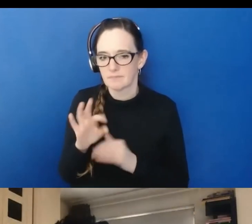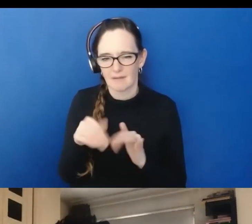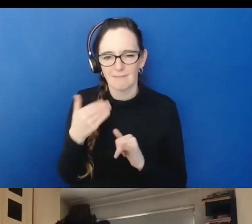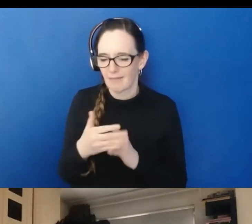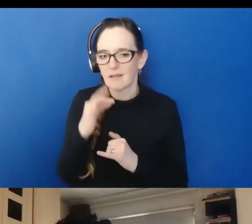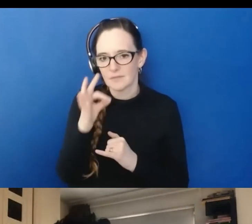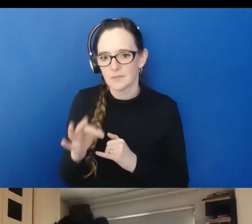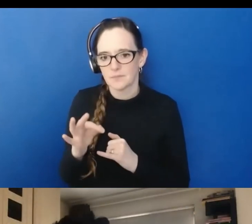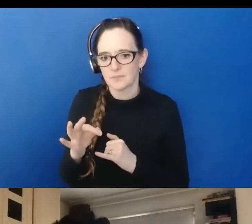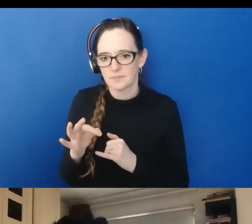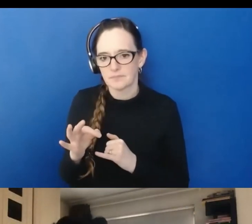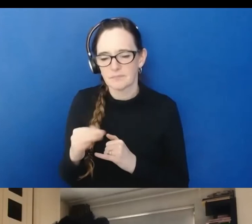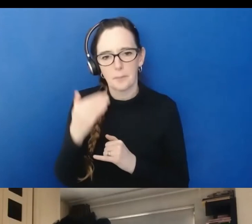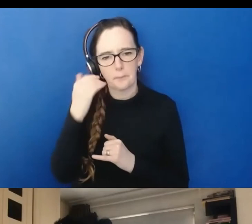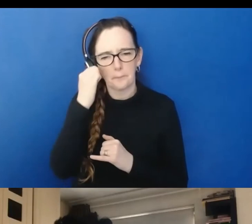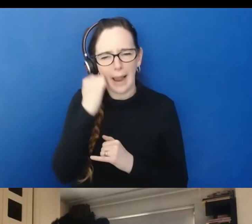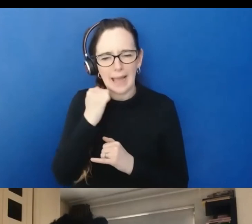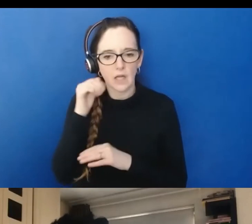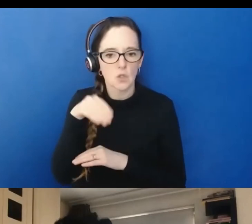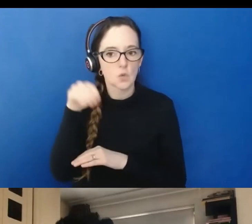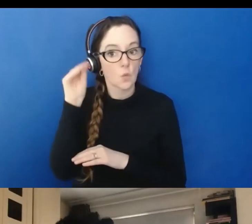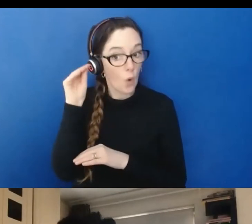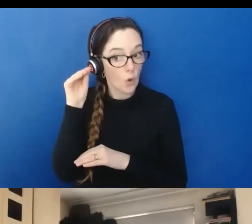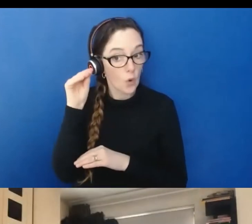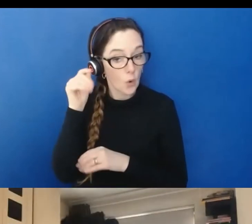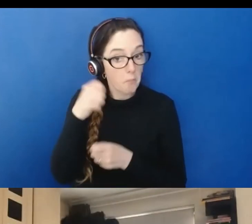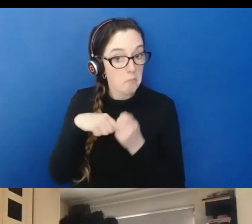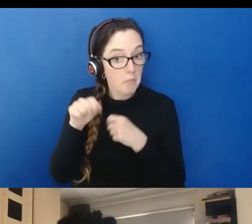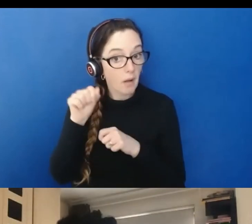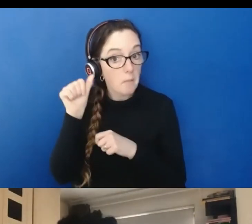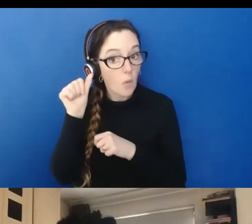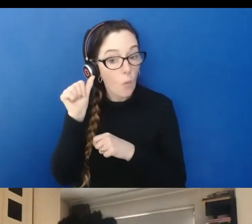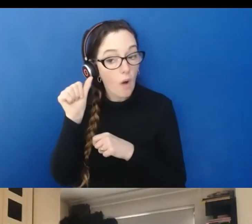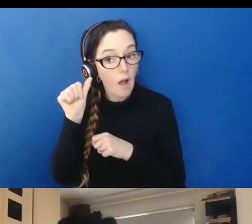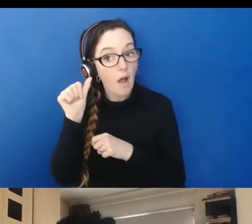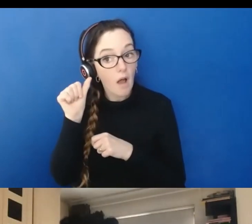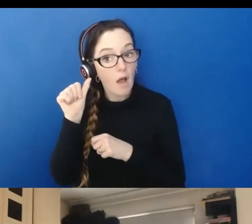Has Black Swan noticed or become aware of how your working methods are affecting and